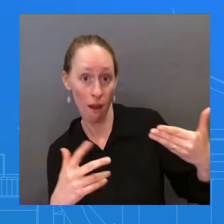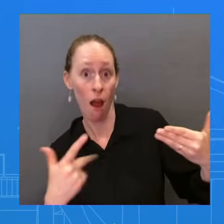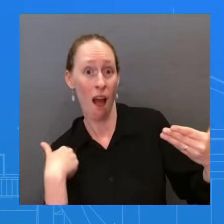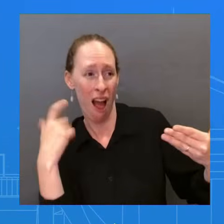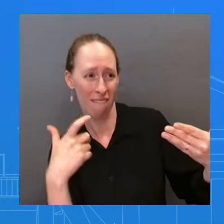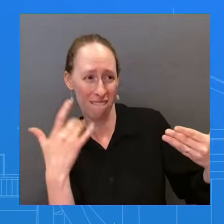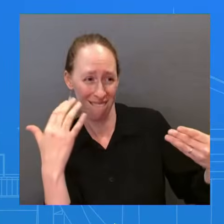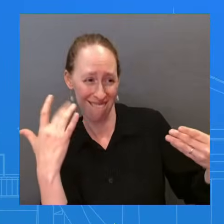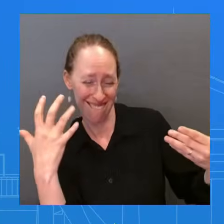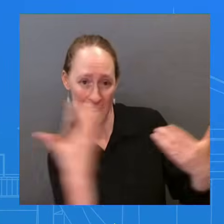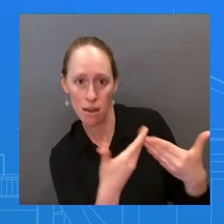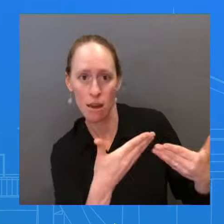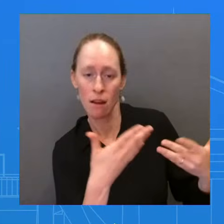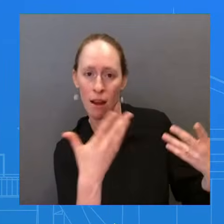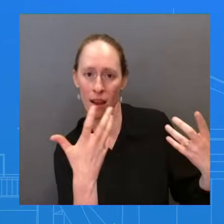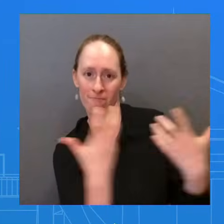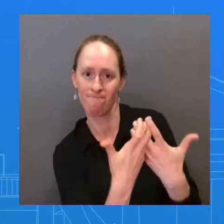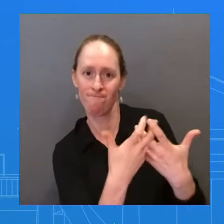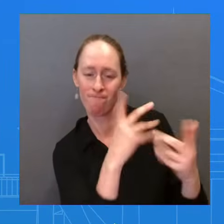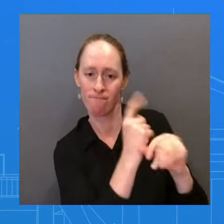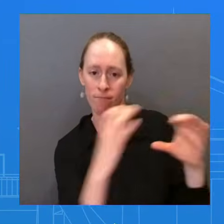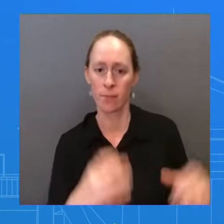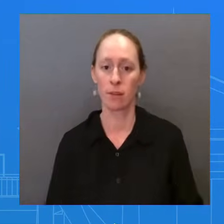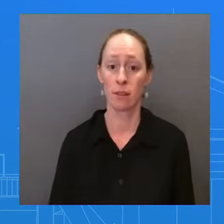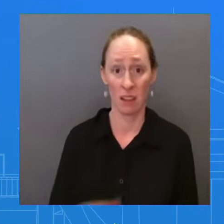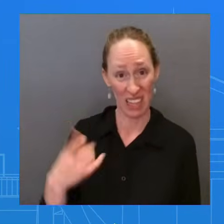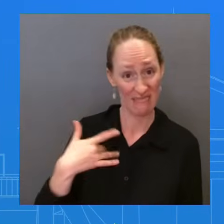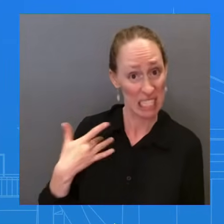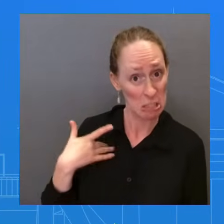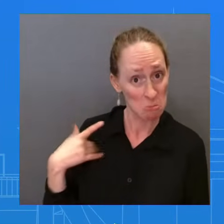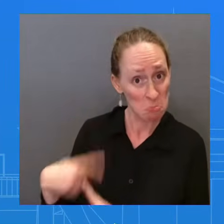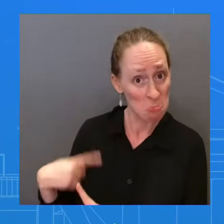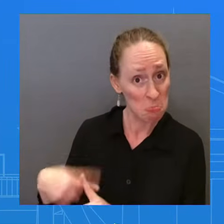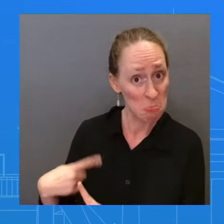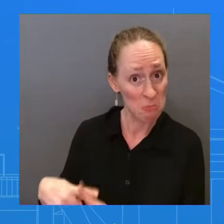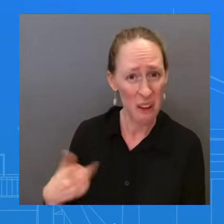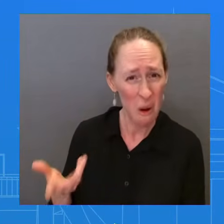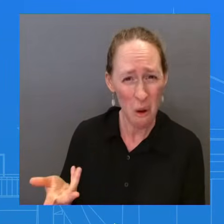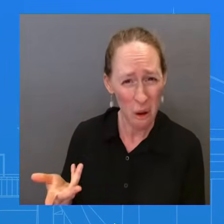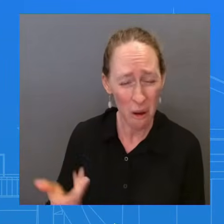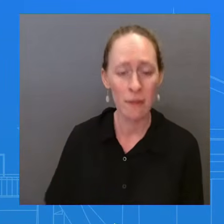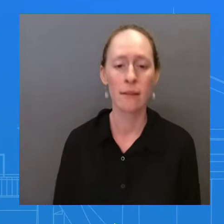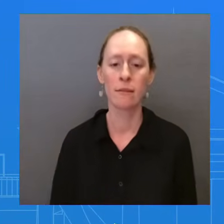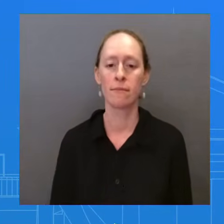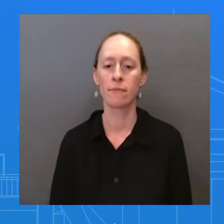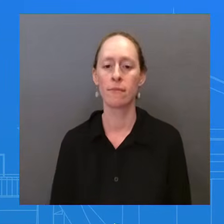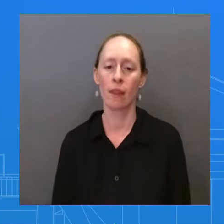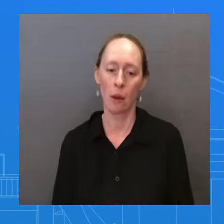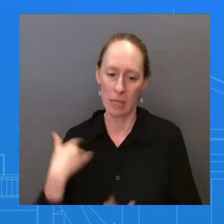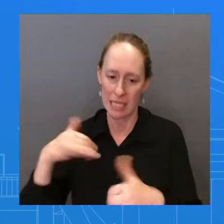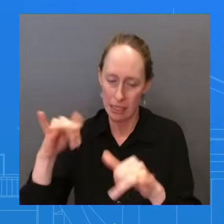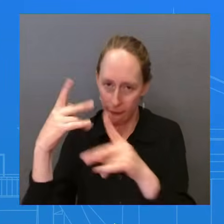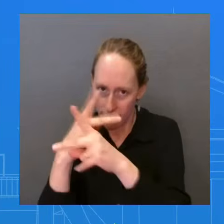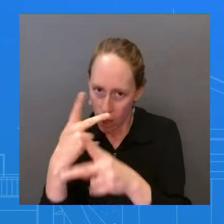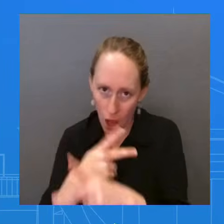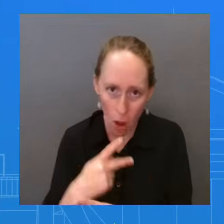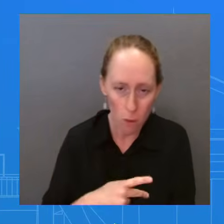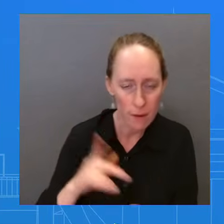Mr. Kirby: I would just say that we're working each one very, very hard. I don't know that I could stand here and give you a --